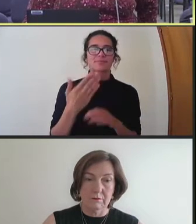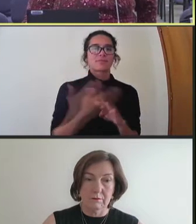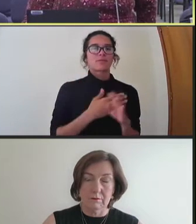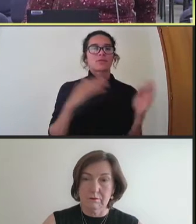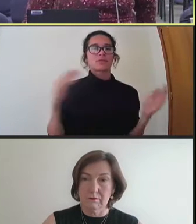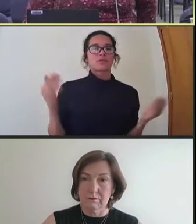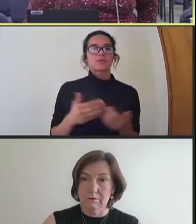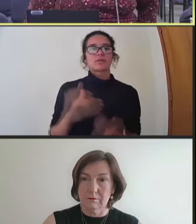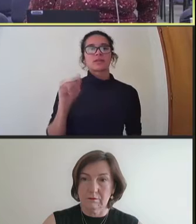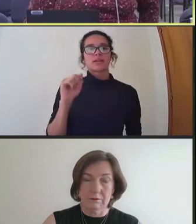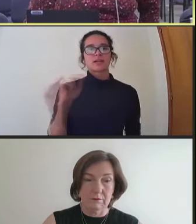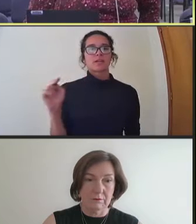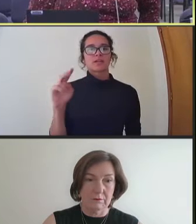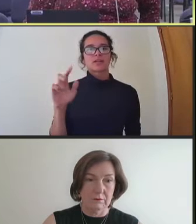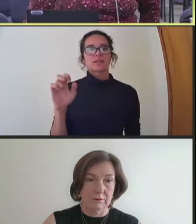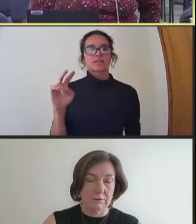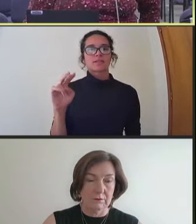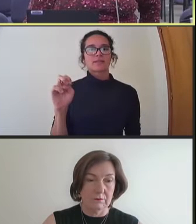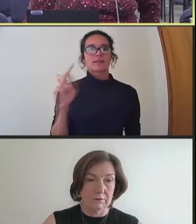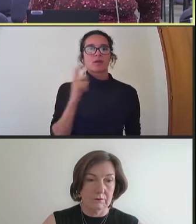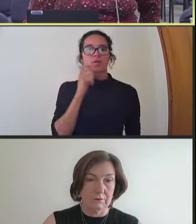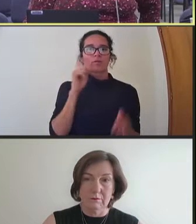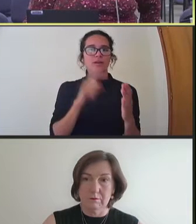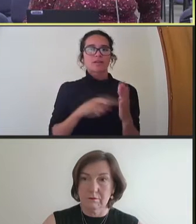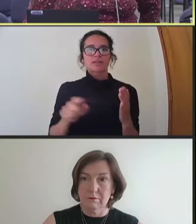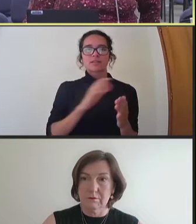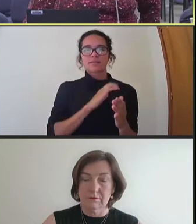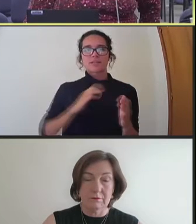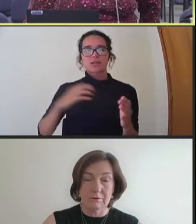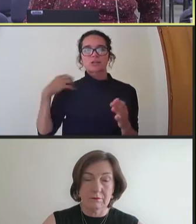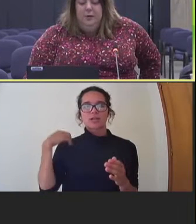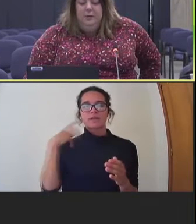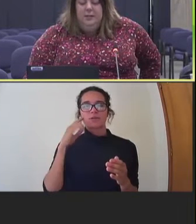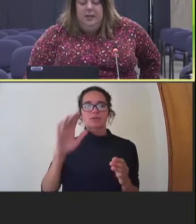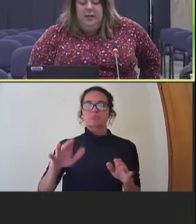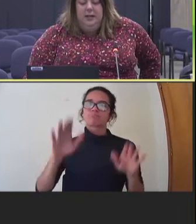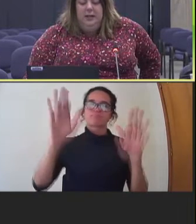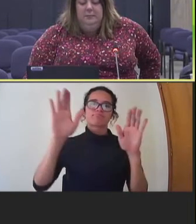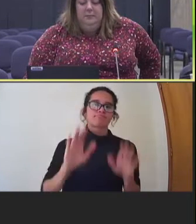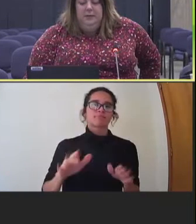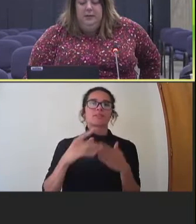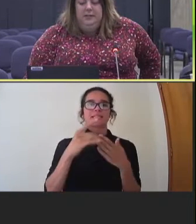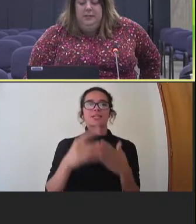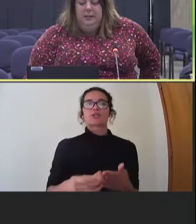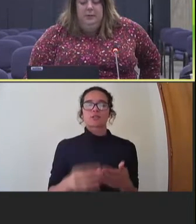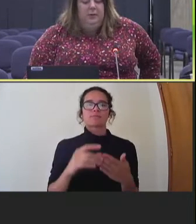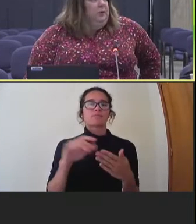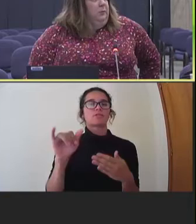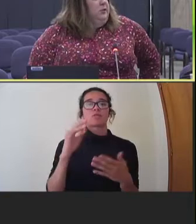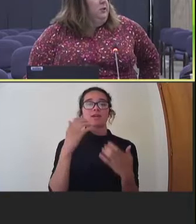committee chair for his outstanding leadership. I also wanted to thank the team which includes